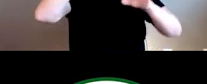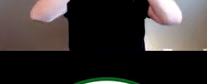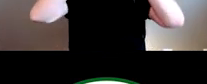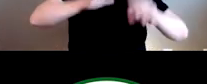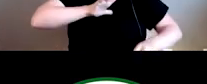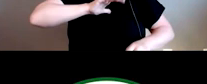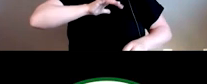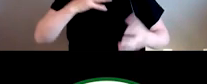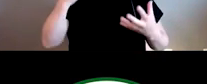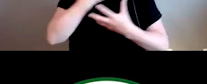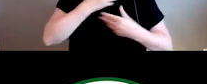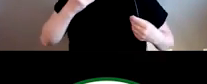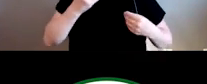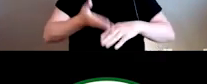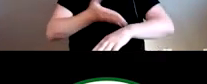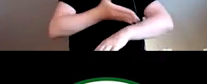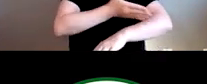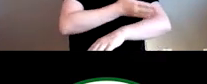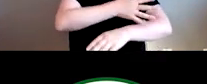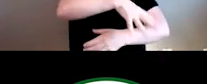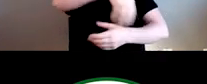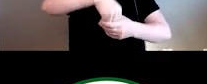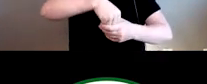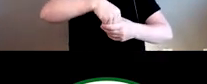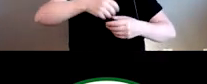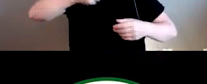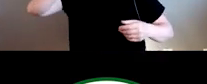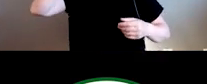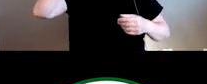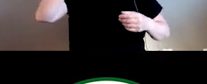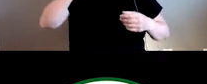In our parks from coast to coast to coast. But the barrier remains just used to policy